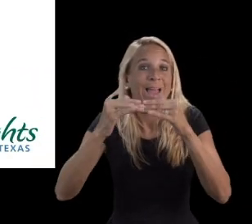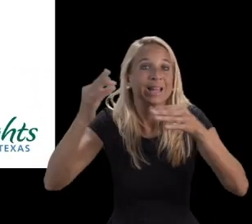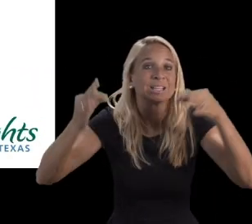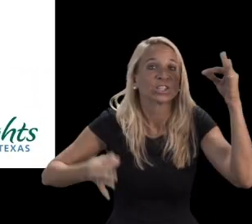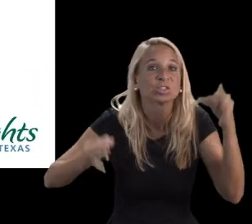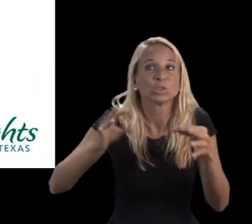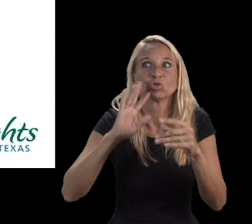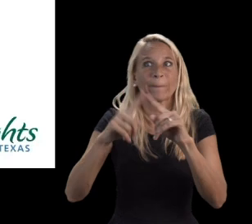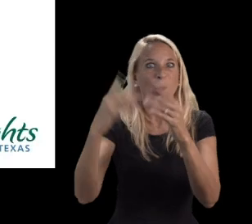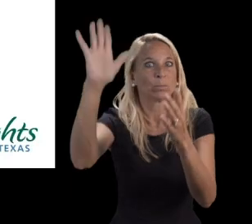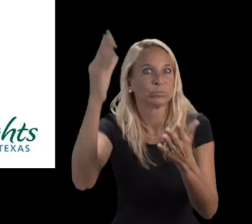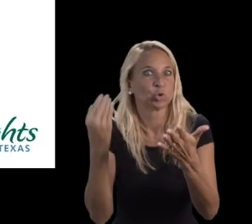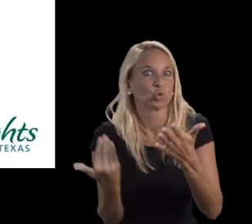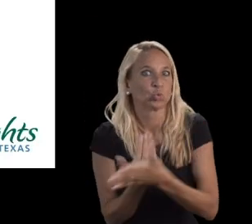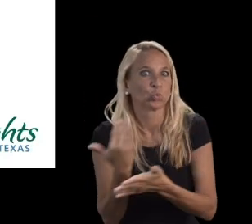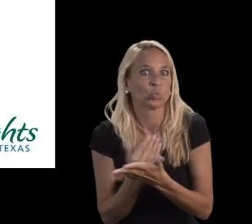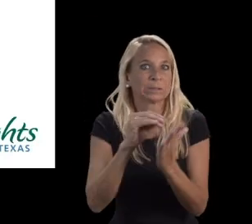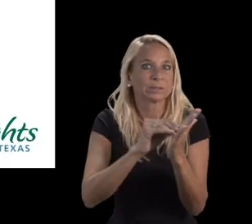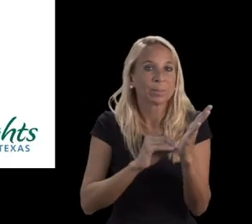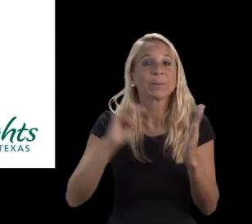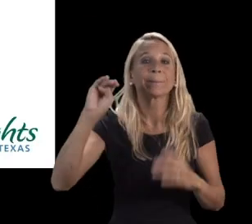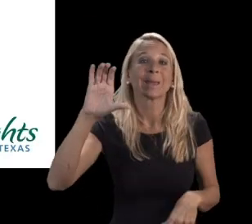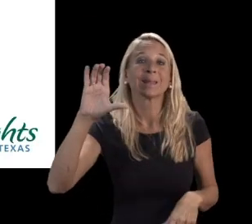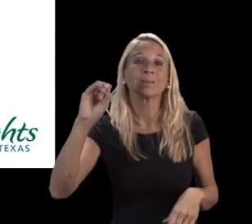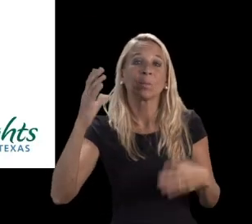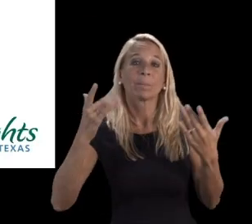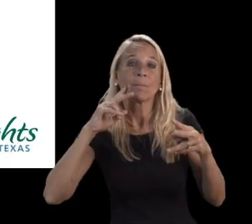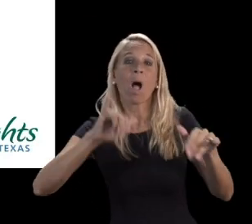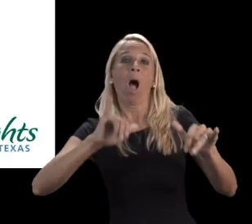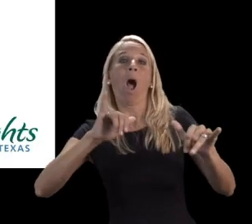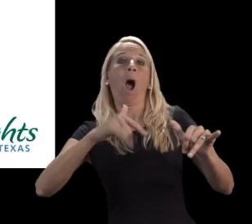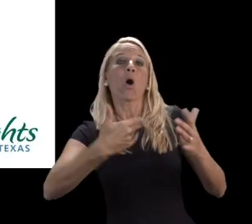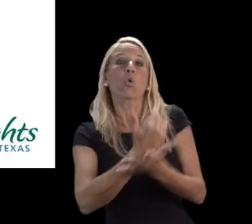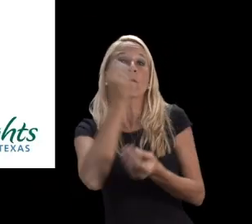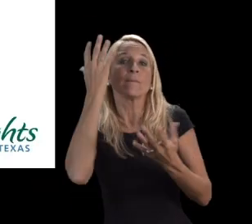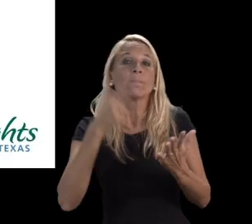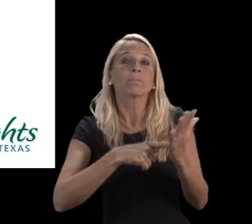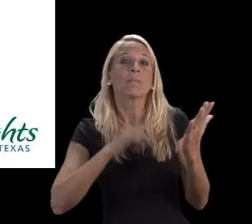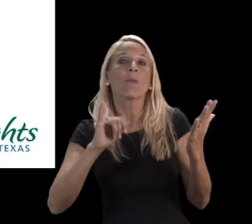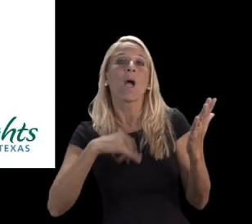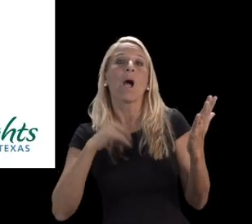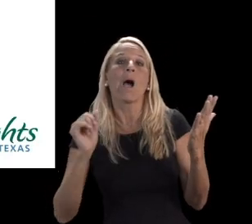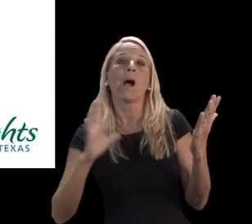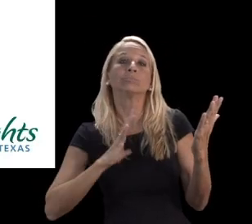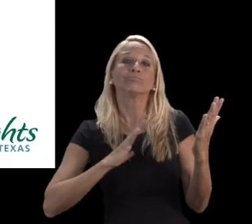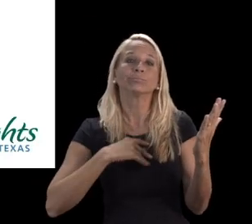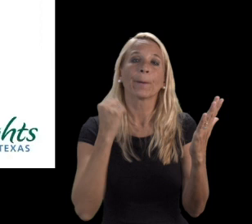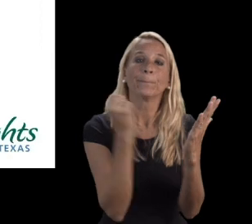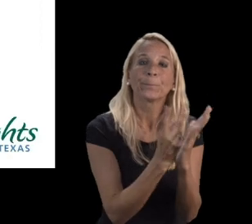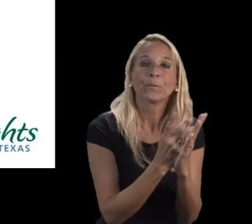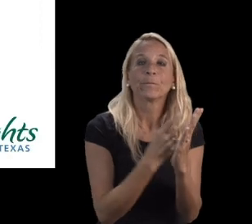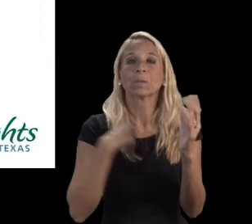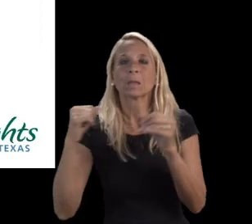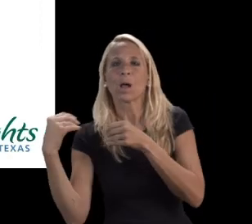There's a possibility the MCO could say, based on this information, we're going to approve the service, or they're going to provide more information